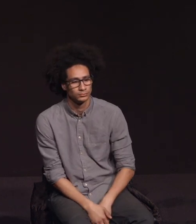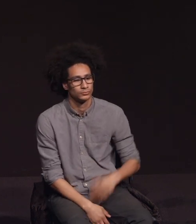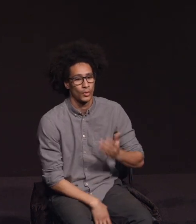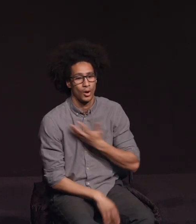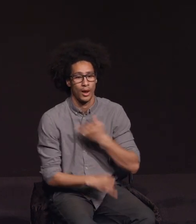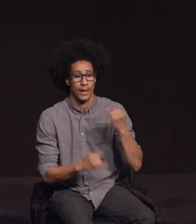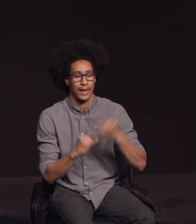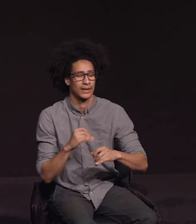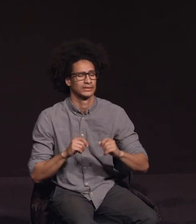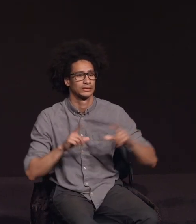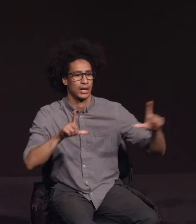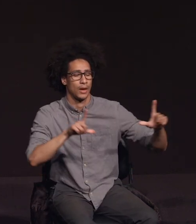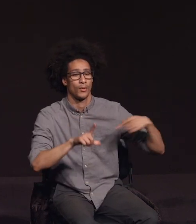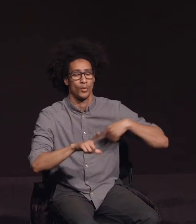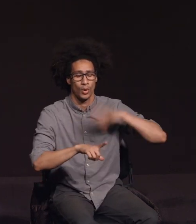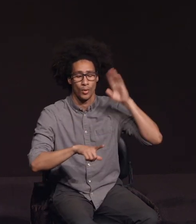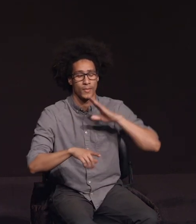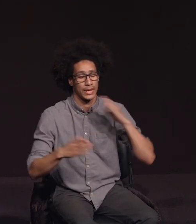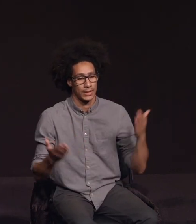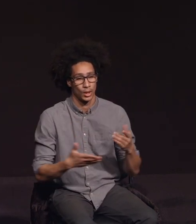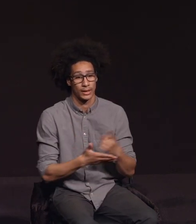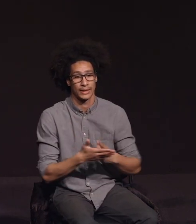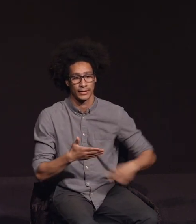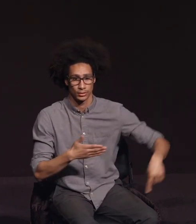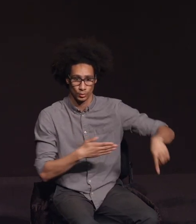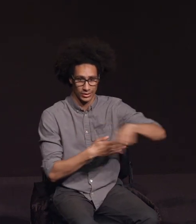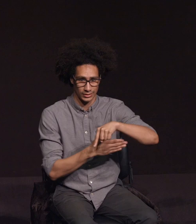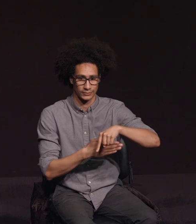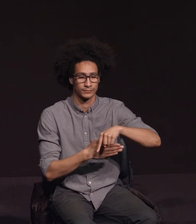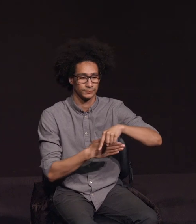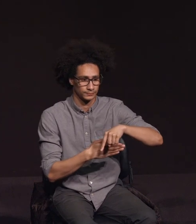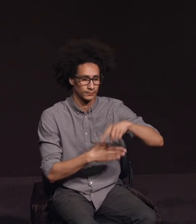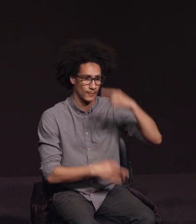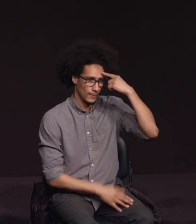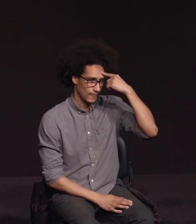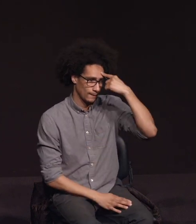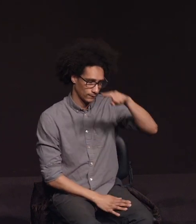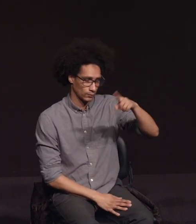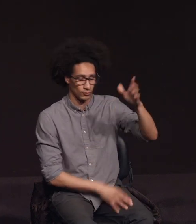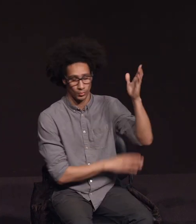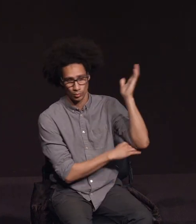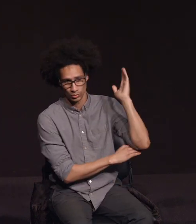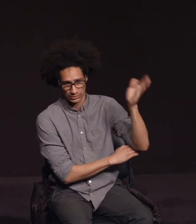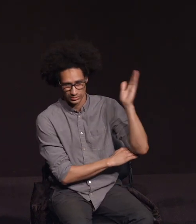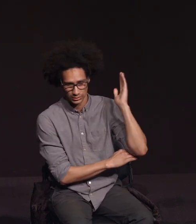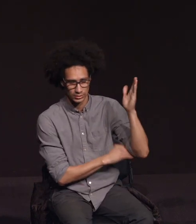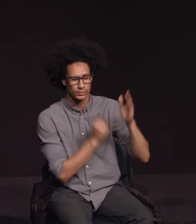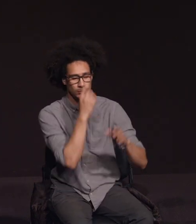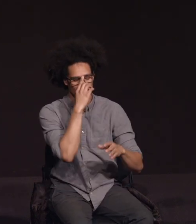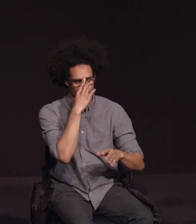But we will be here next week for a presentation curated by